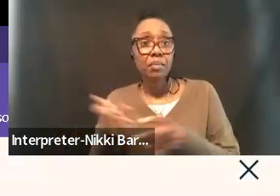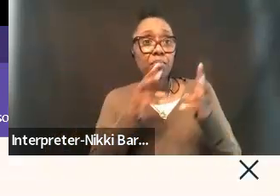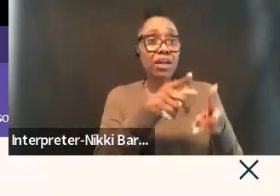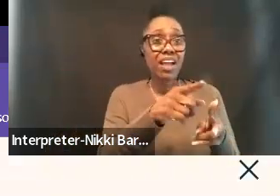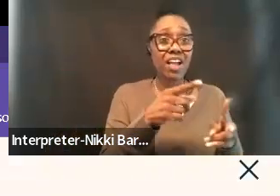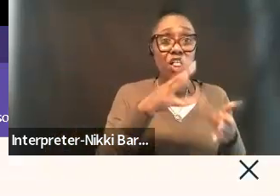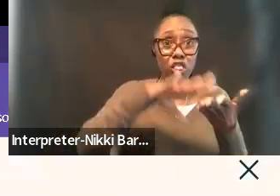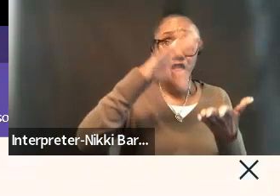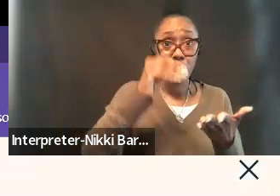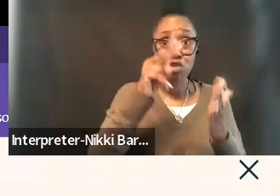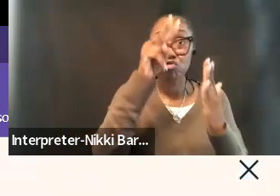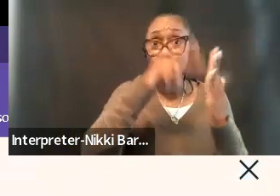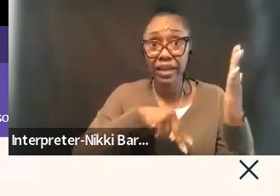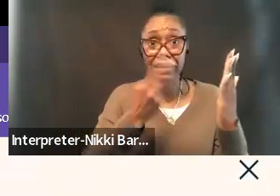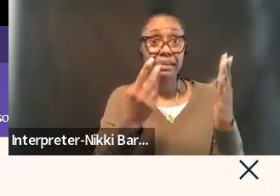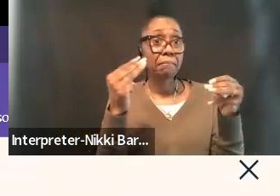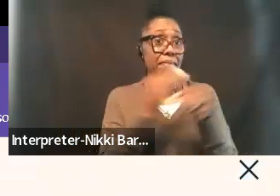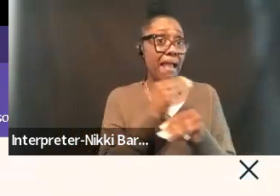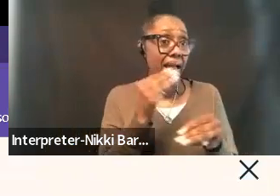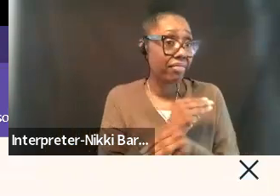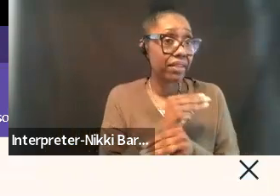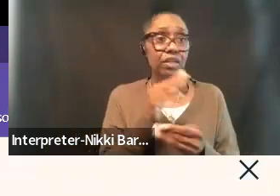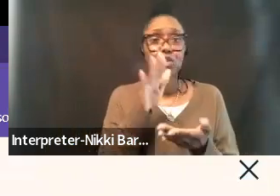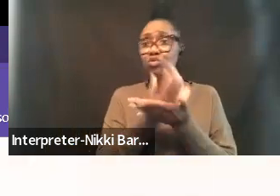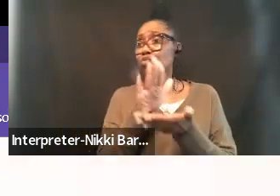Is it a math? Is it school struggles? And, and then you would say, what are you trying to do?